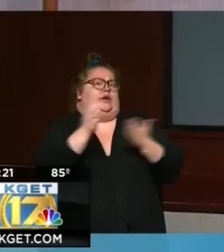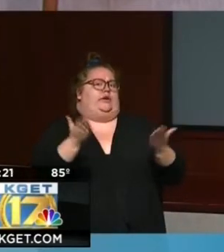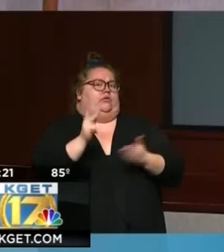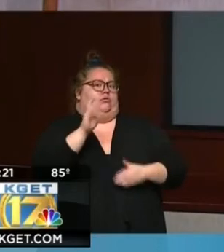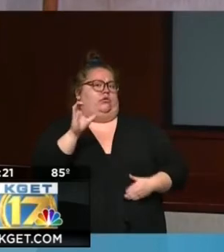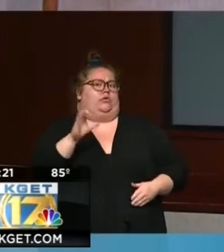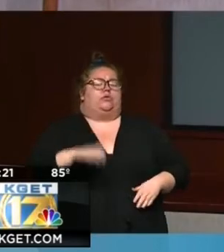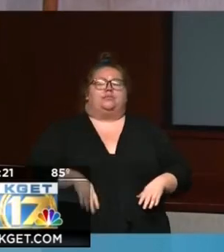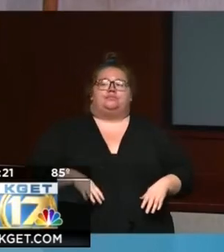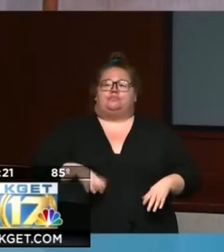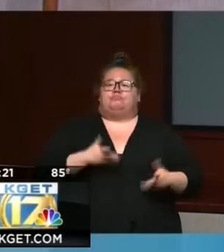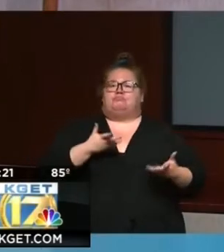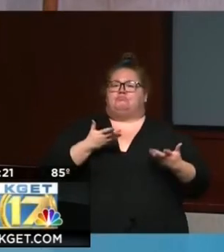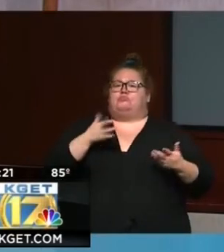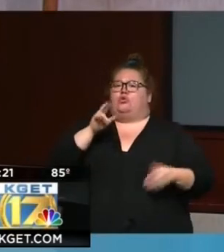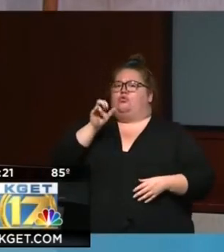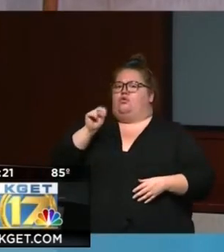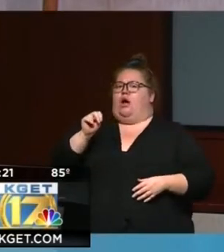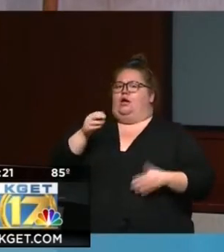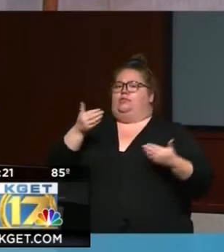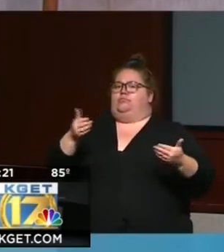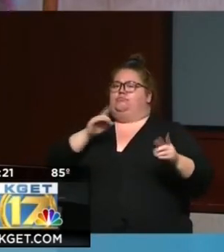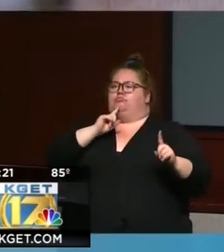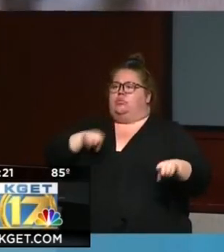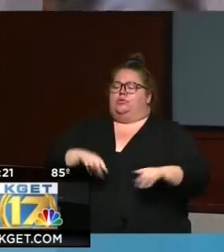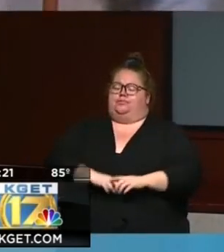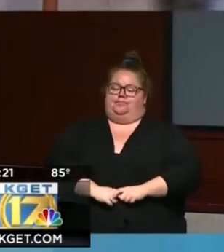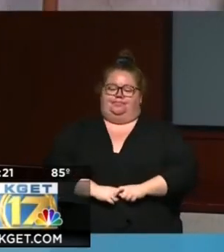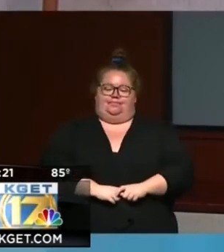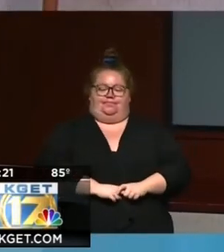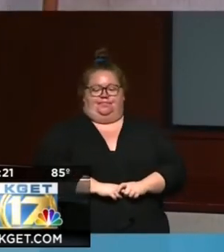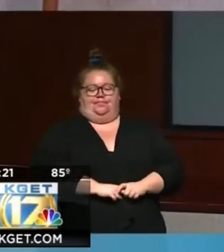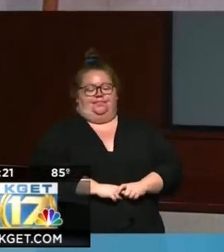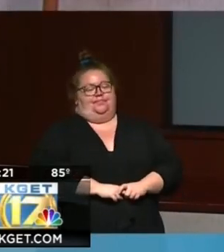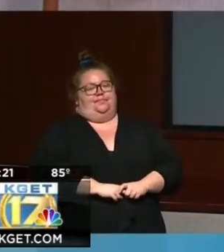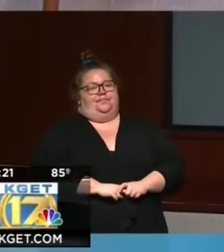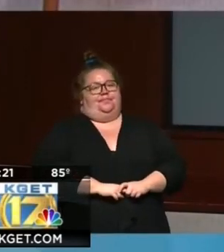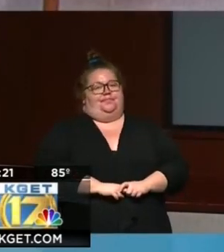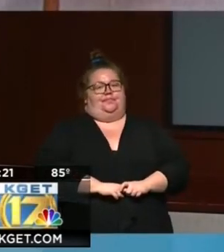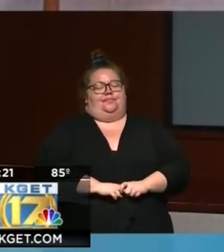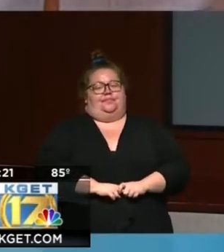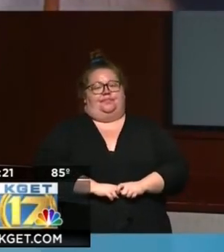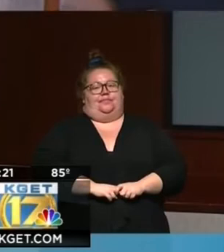IS THERE ANY CONCERN ABOUT THAT TO LOWER IN RATE HERE IN KERN COUNTY. WE ARE GOING TO HAVE RYAN